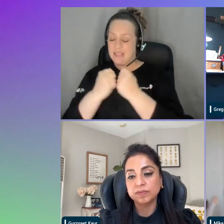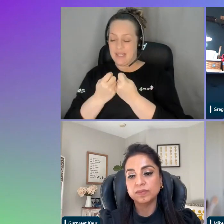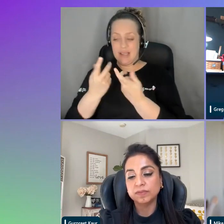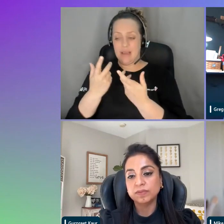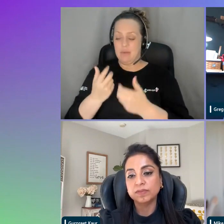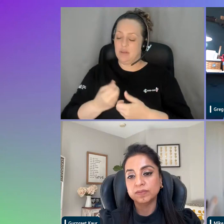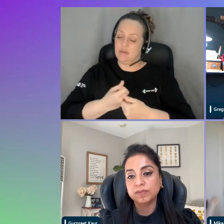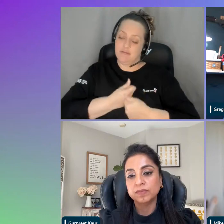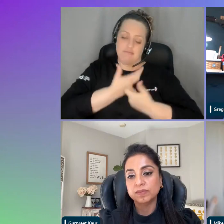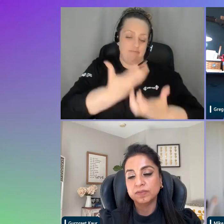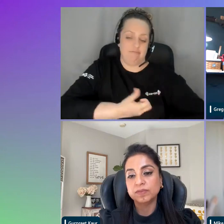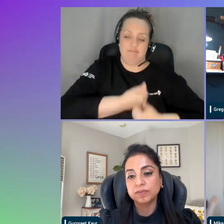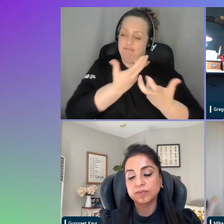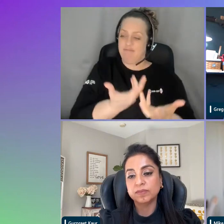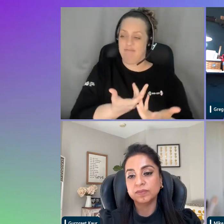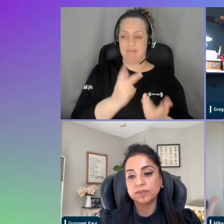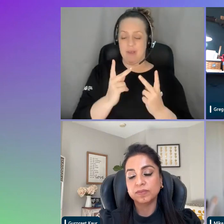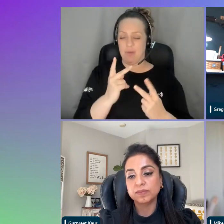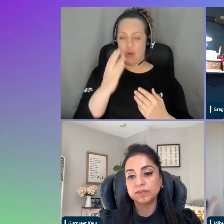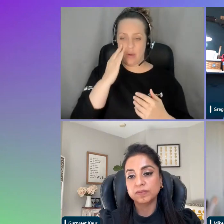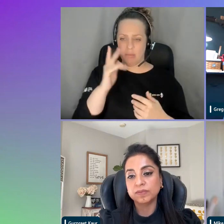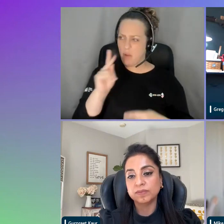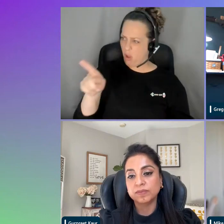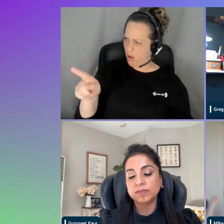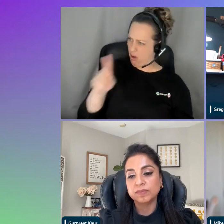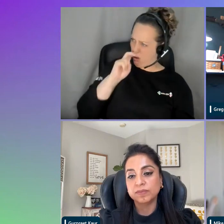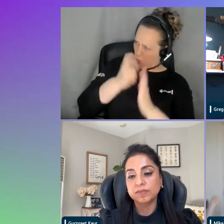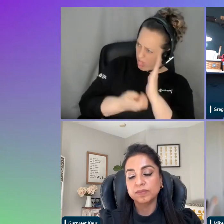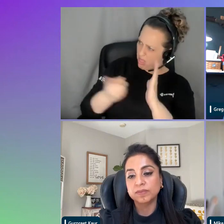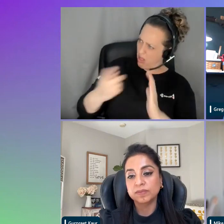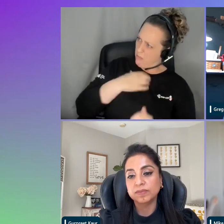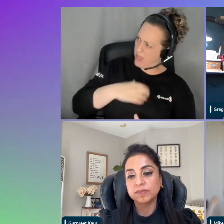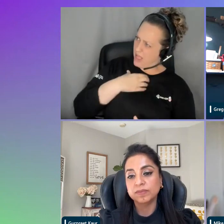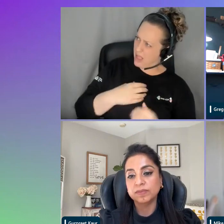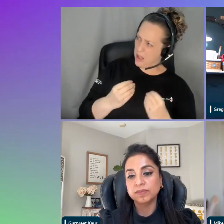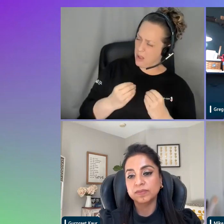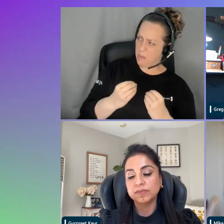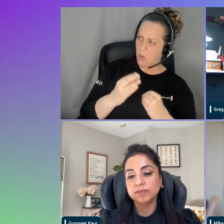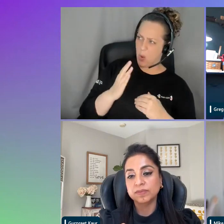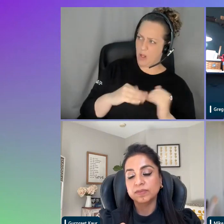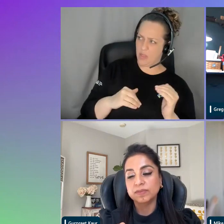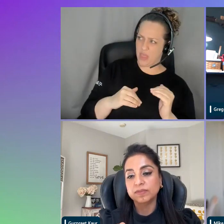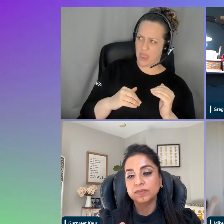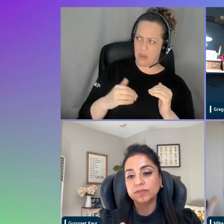core set of people, I think, that are truly passionate and have that, and certainly on an essential accessibility team, we